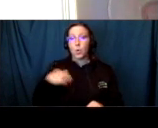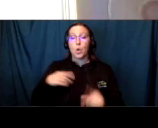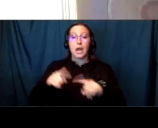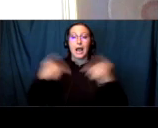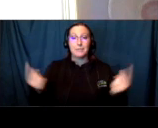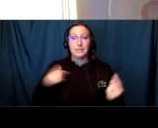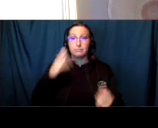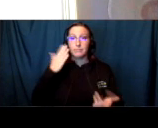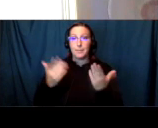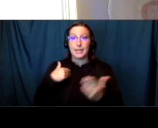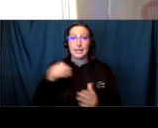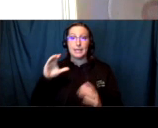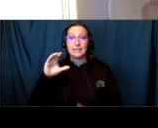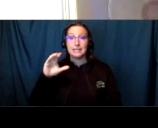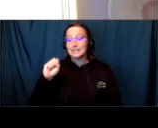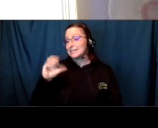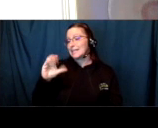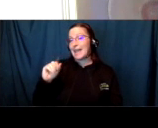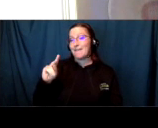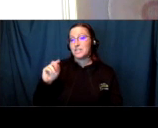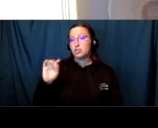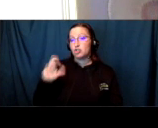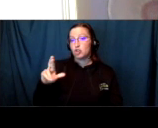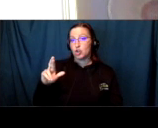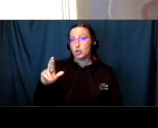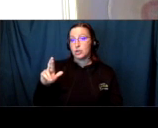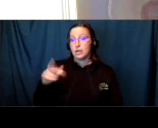hunt. So find the opposite I have the big ball can you find the little ball.